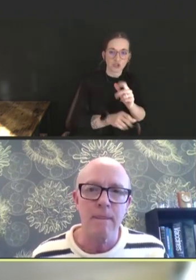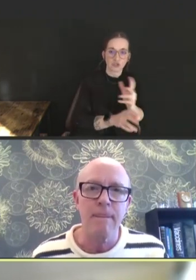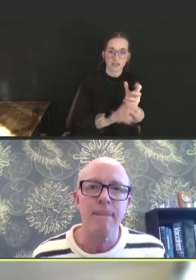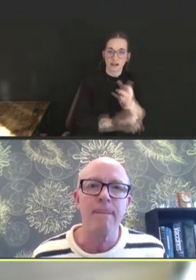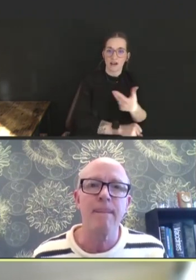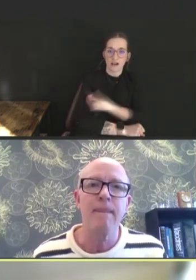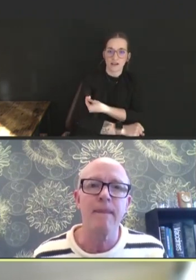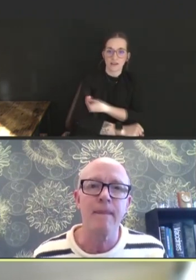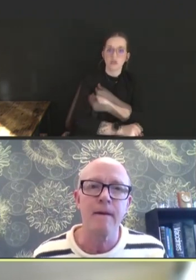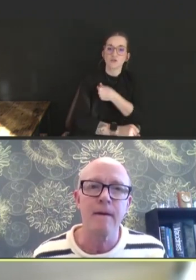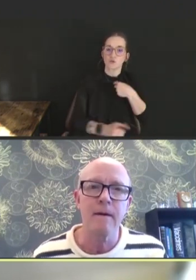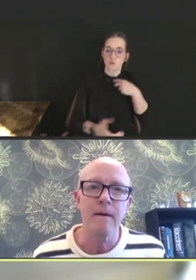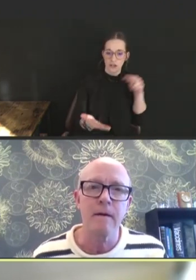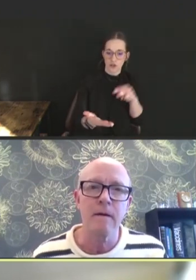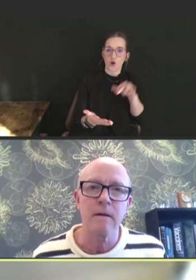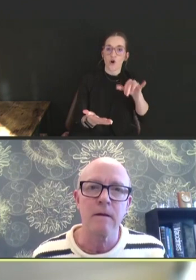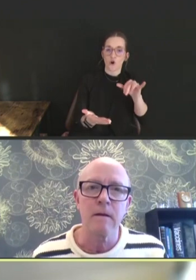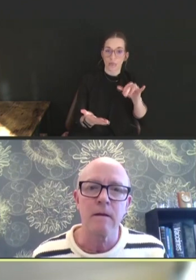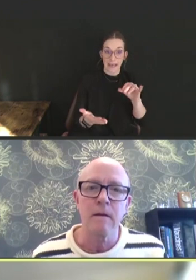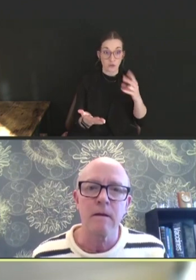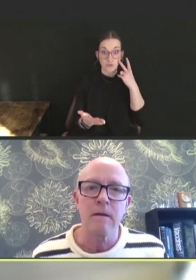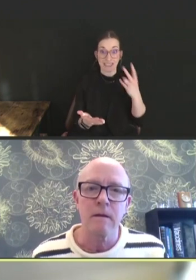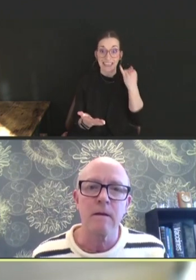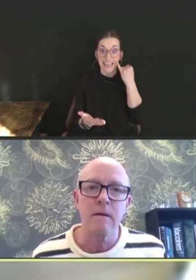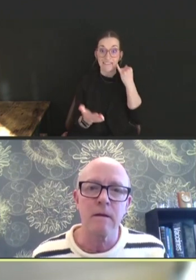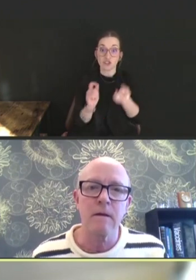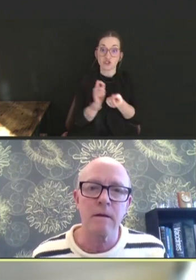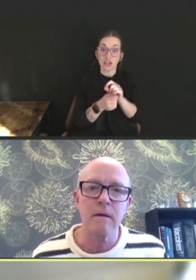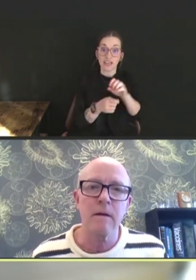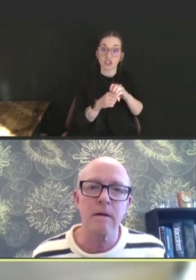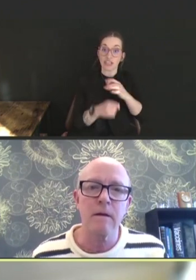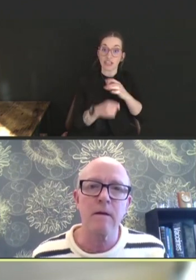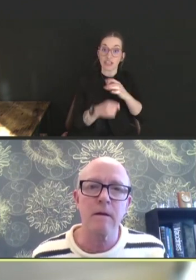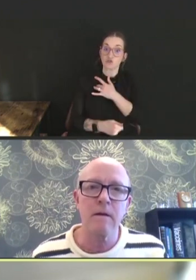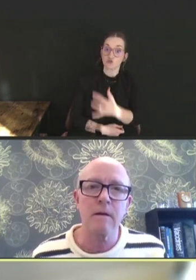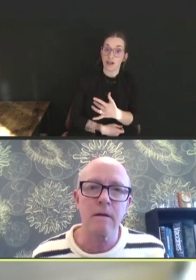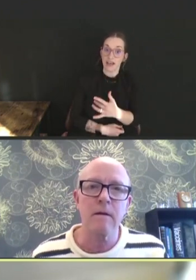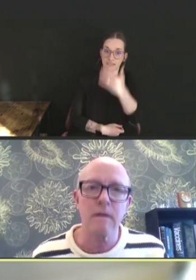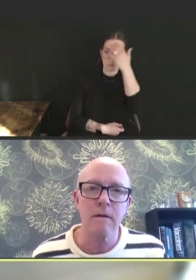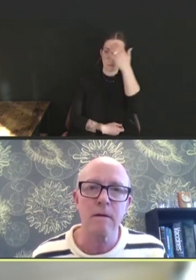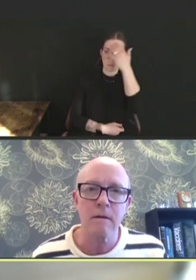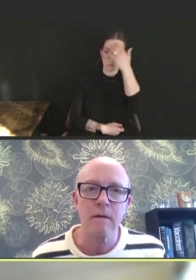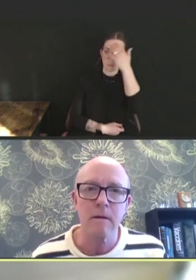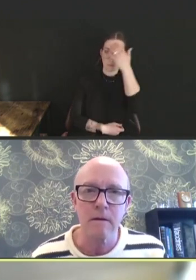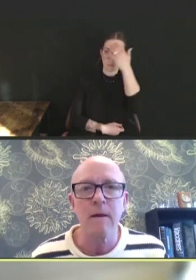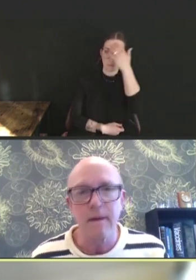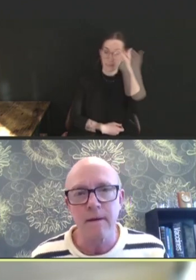once you start looking at it cumulatively, it becomes harder to then differentiate up and down.